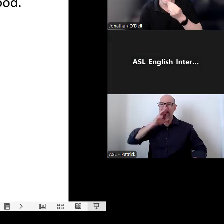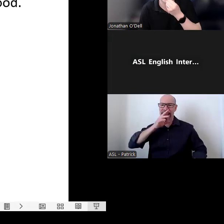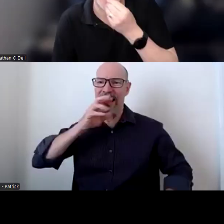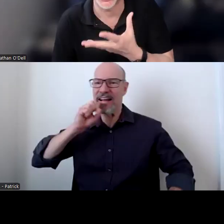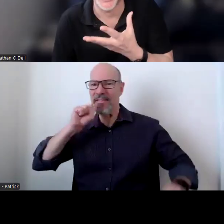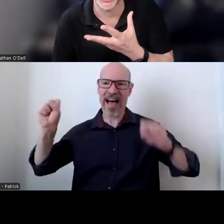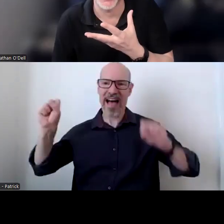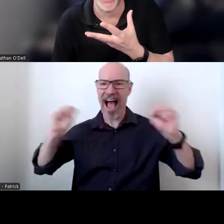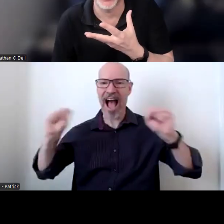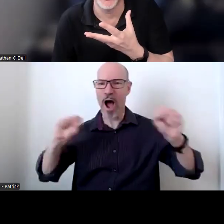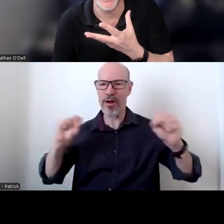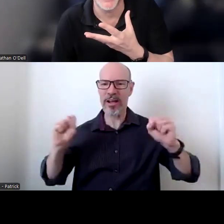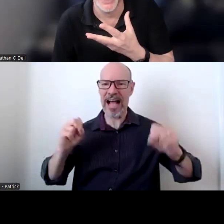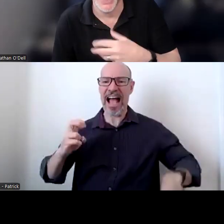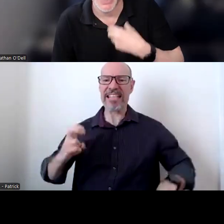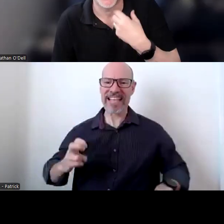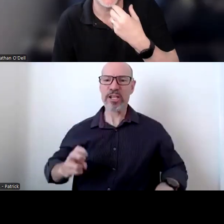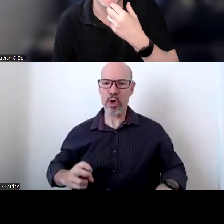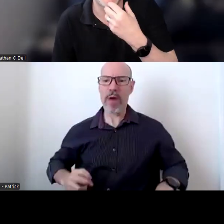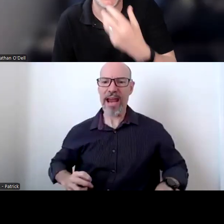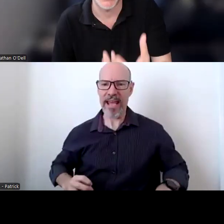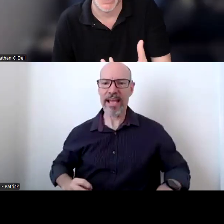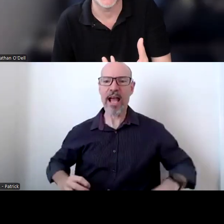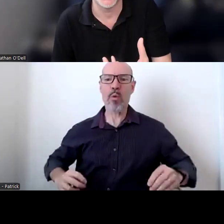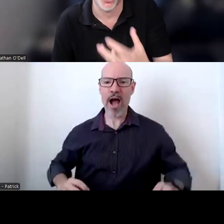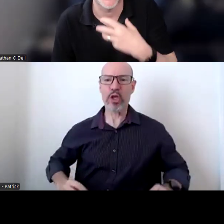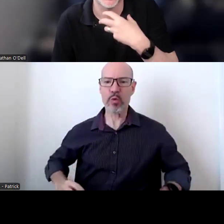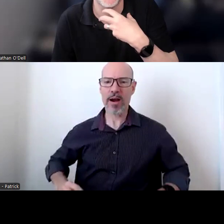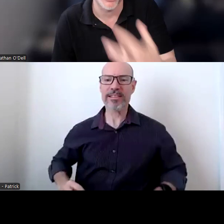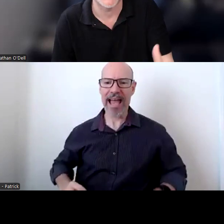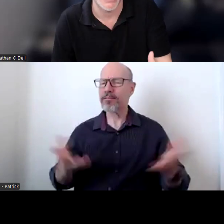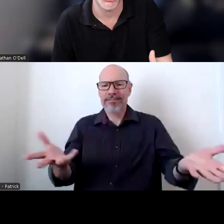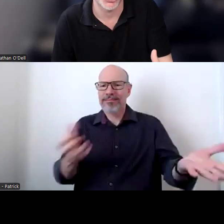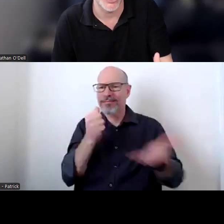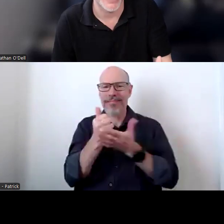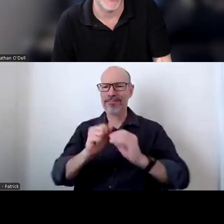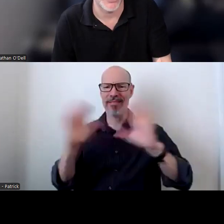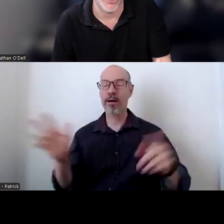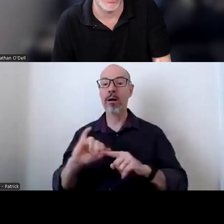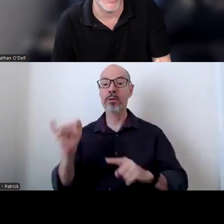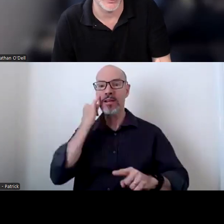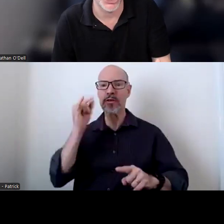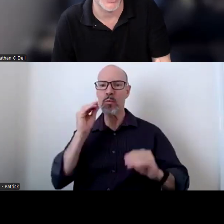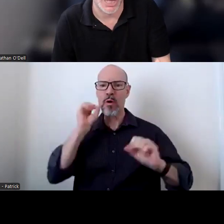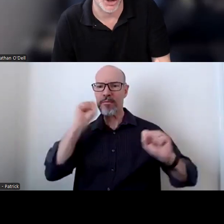When you speak louder, you are also drawing attention to